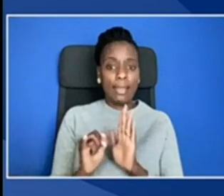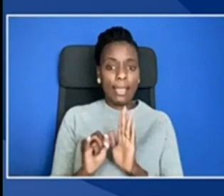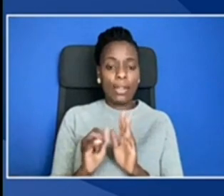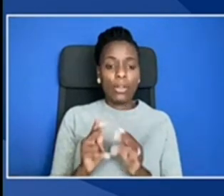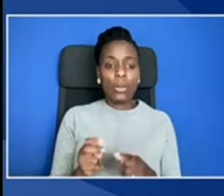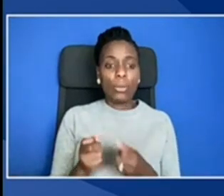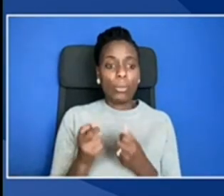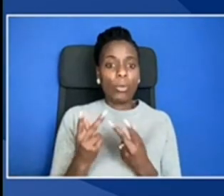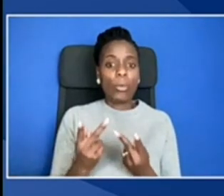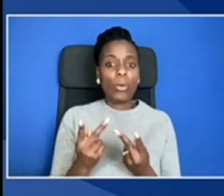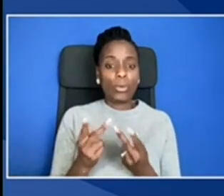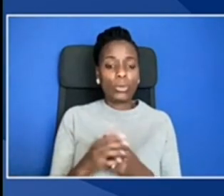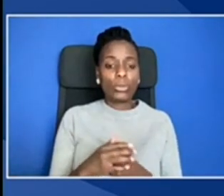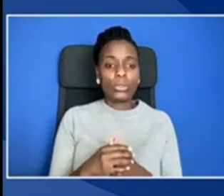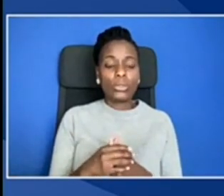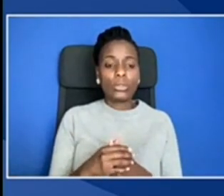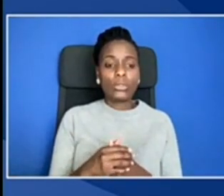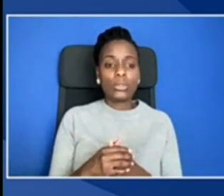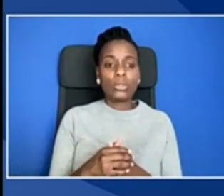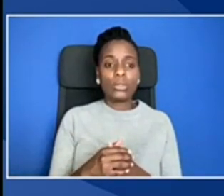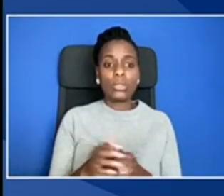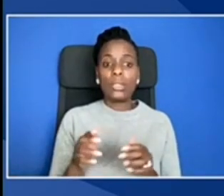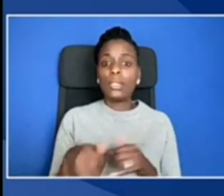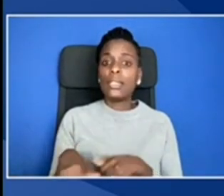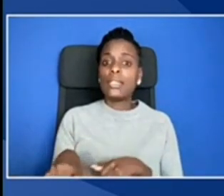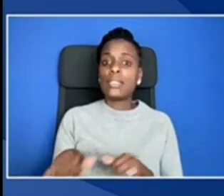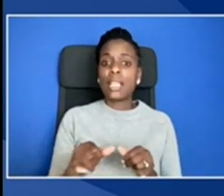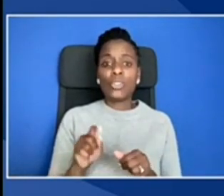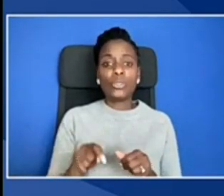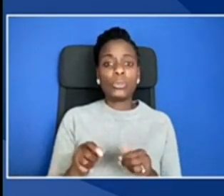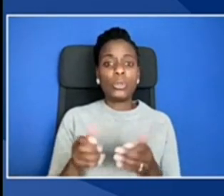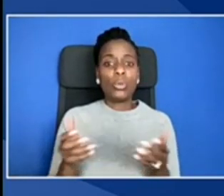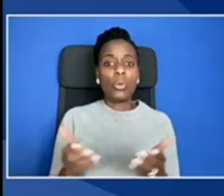I think that the standard should just be that they are Pell Grant recipients.